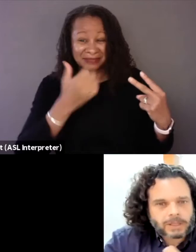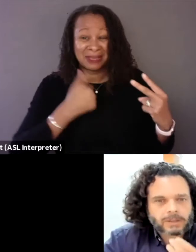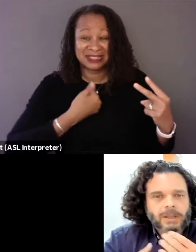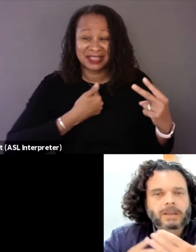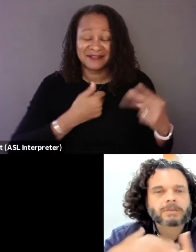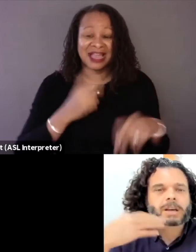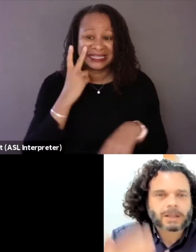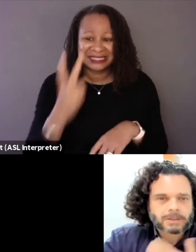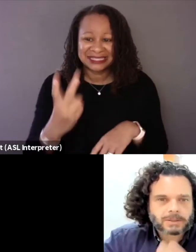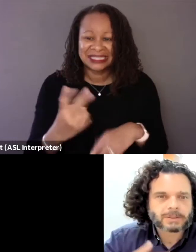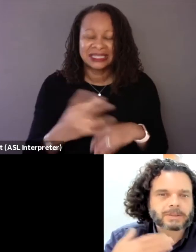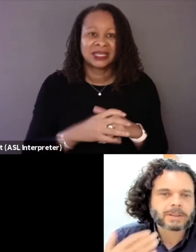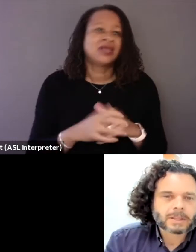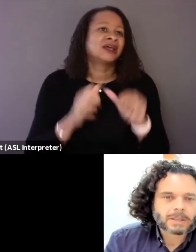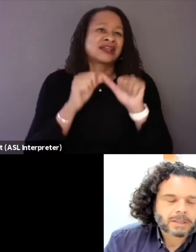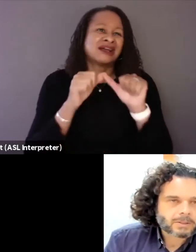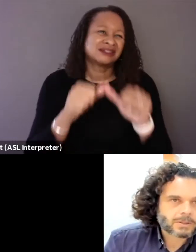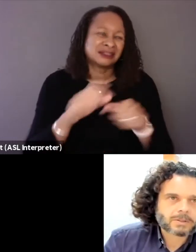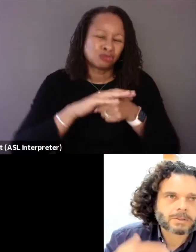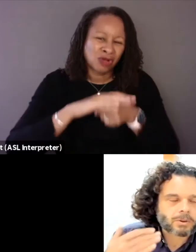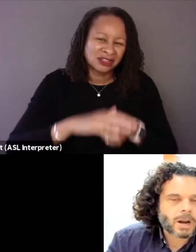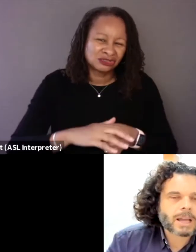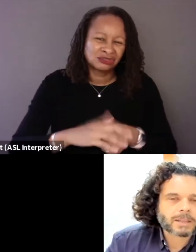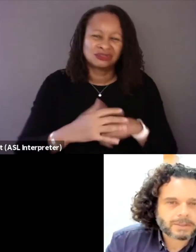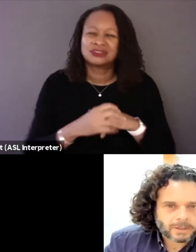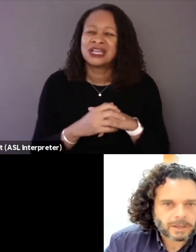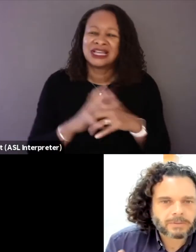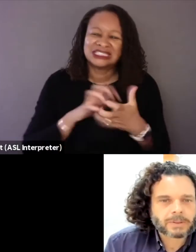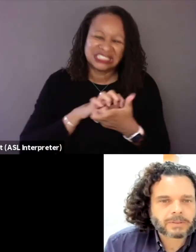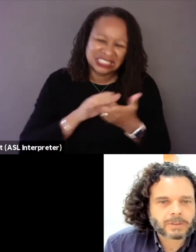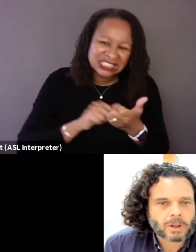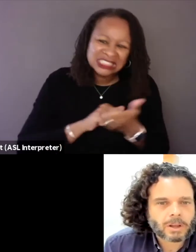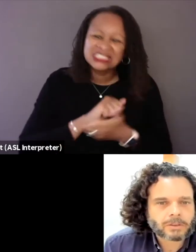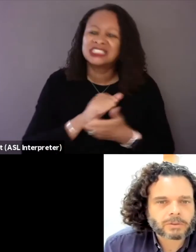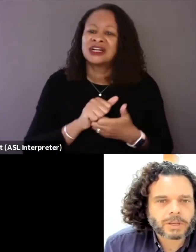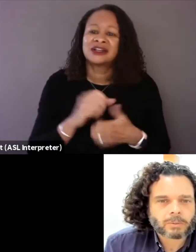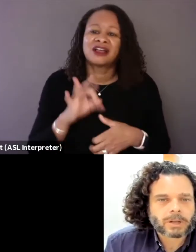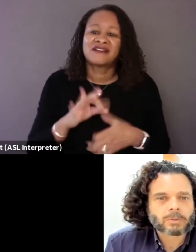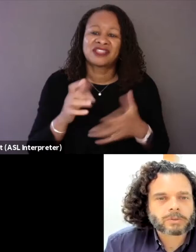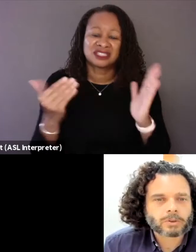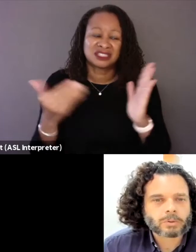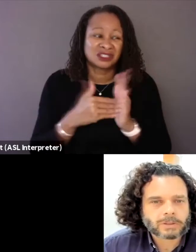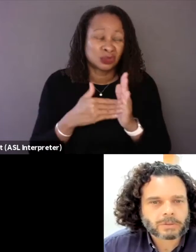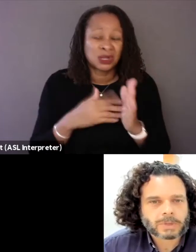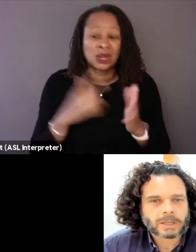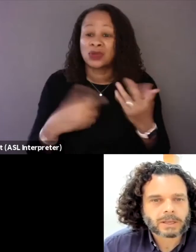I could see this kind of constant just grind of this lawsuit and what it was doing to me.